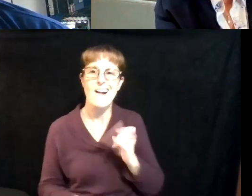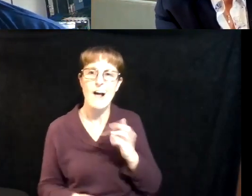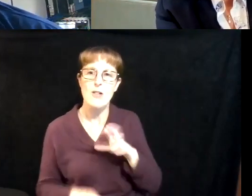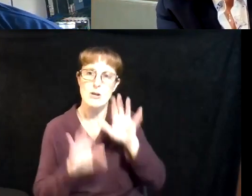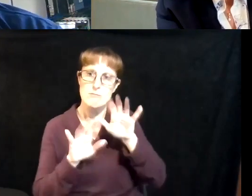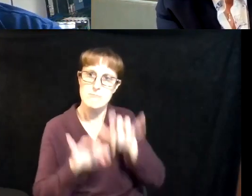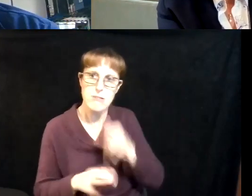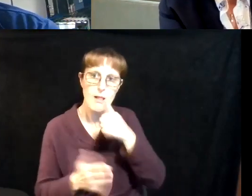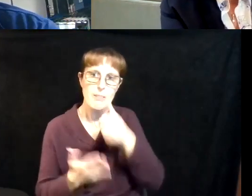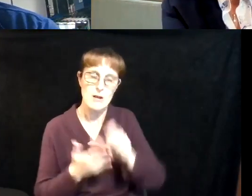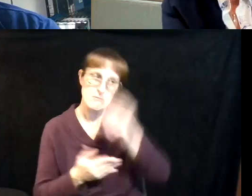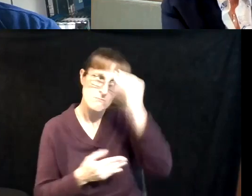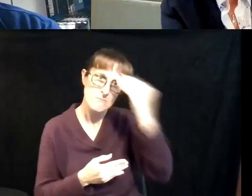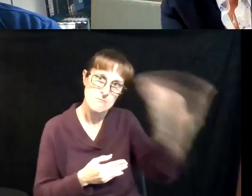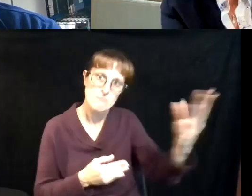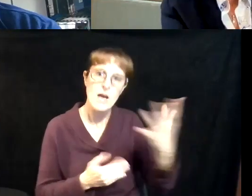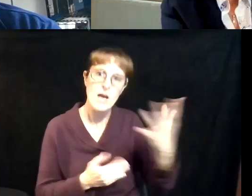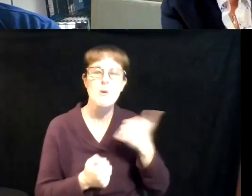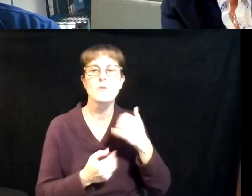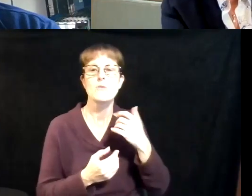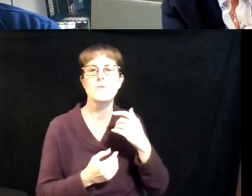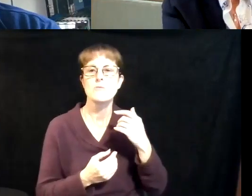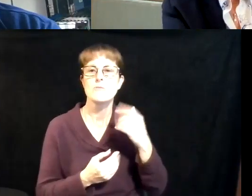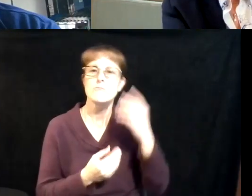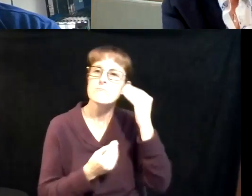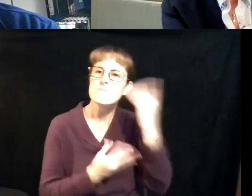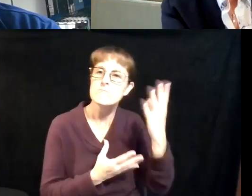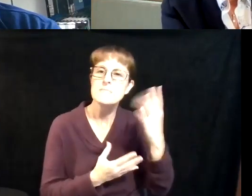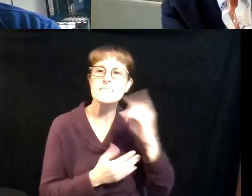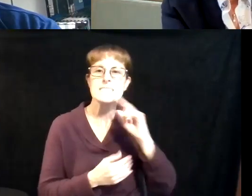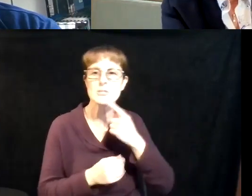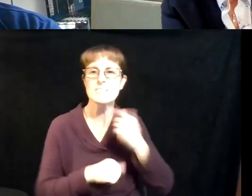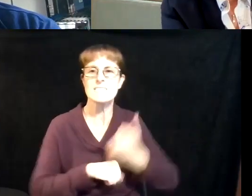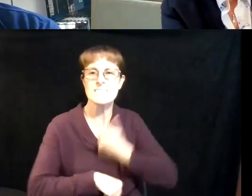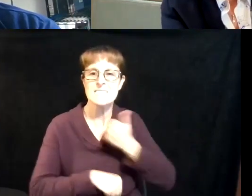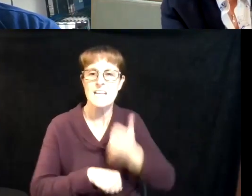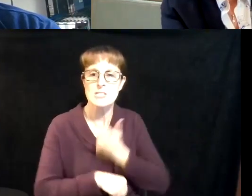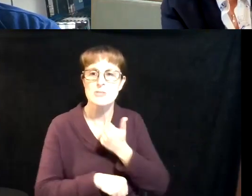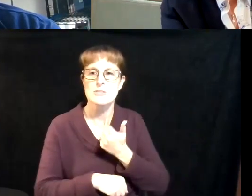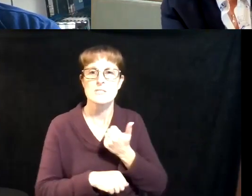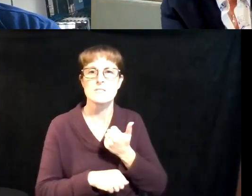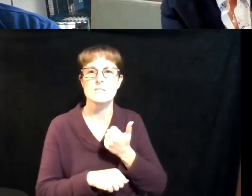a serious and dangerous development in the area of treatment of persons with disabilities.